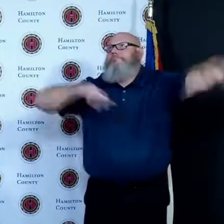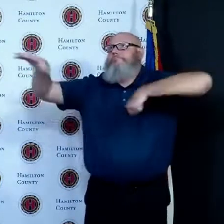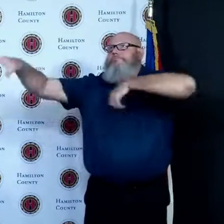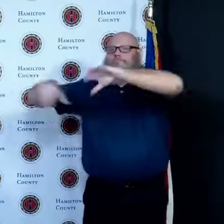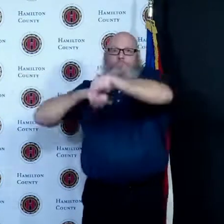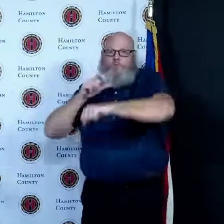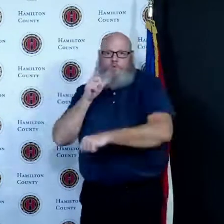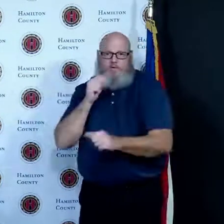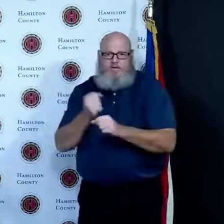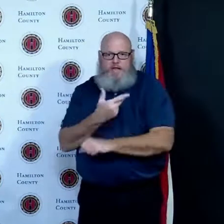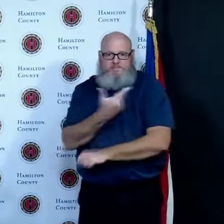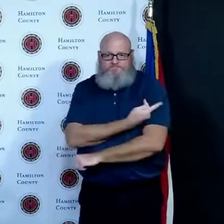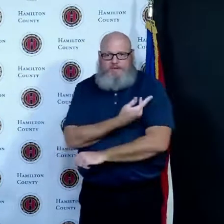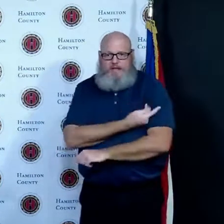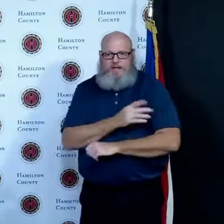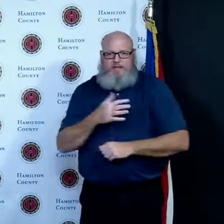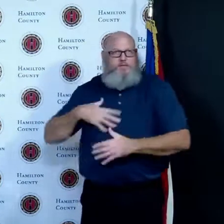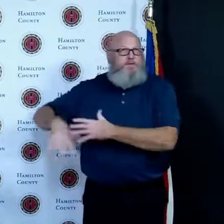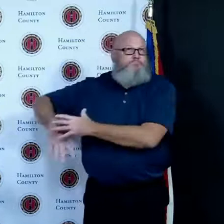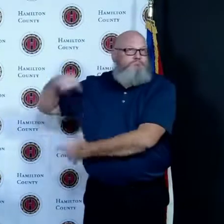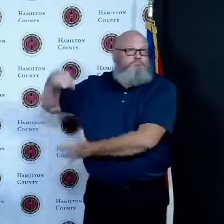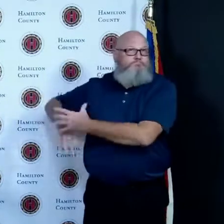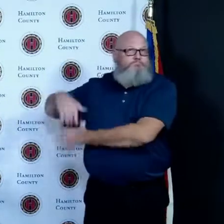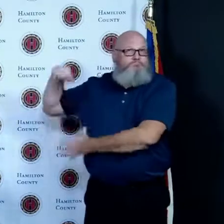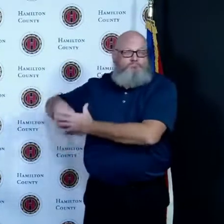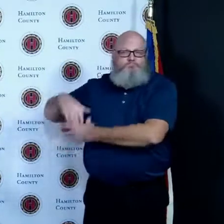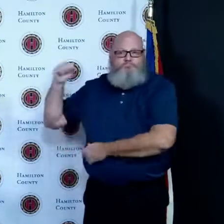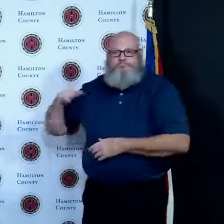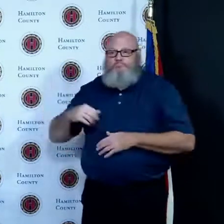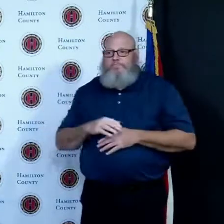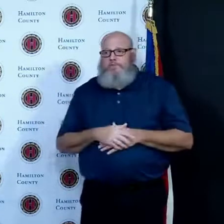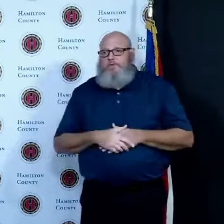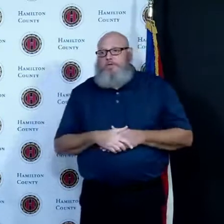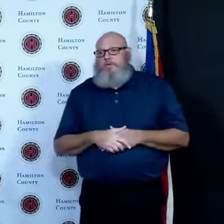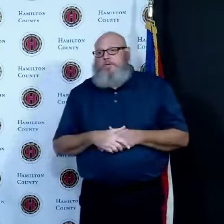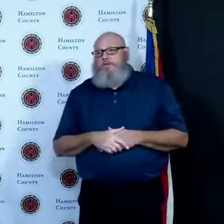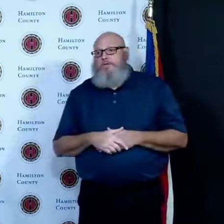I can tell you in the last 24 hours we've had over 10,000 individuals register on our website